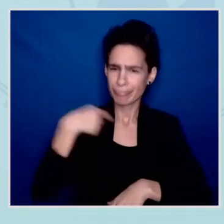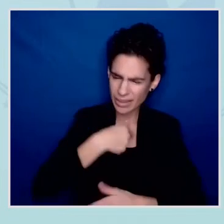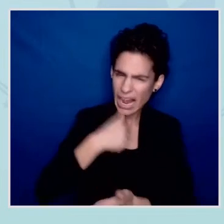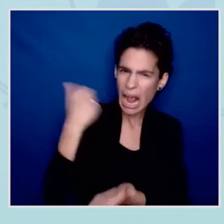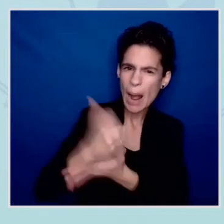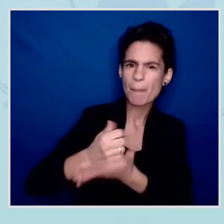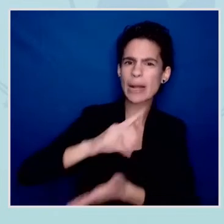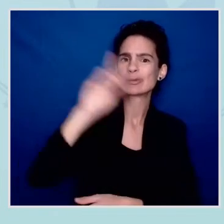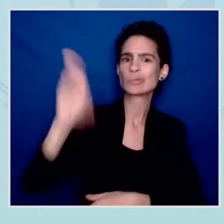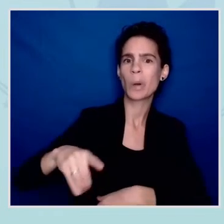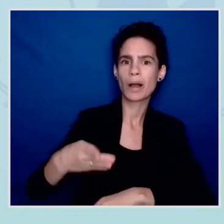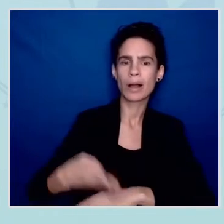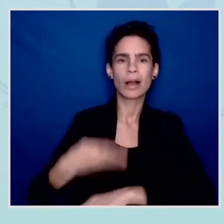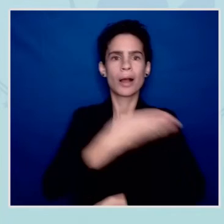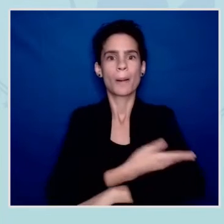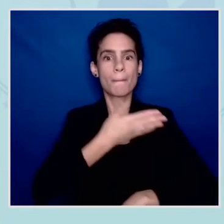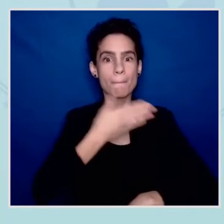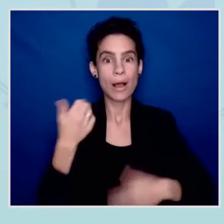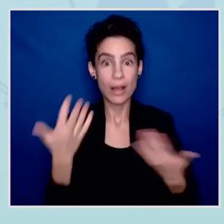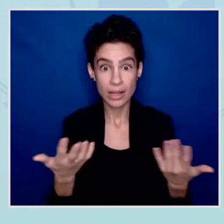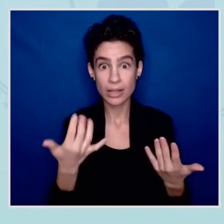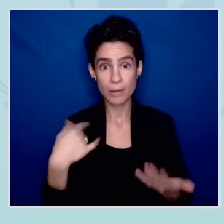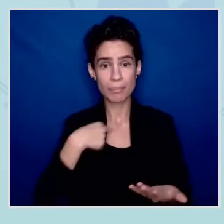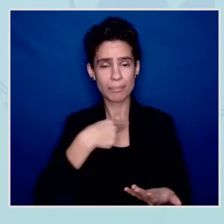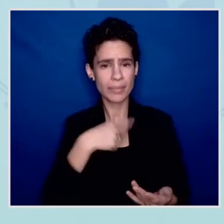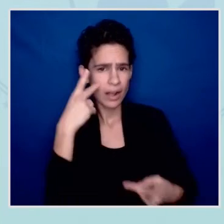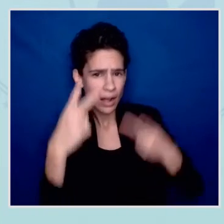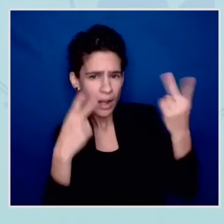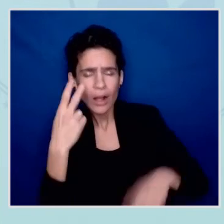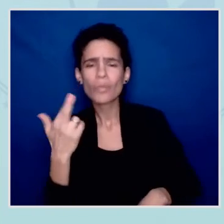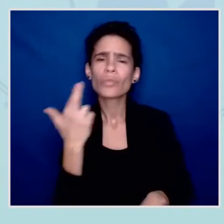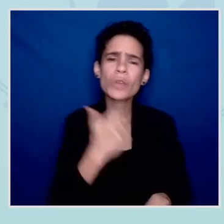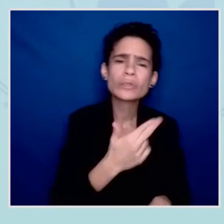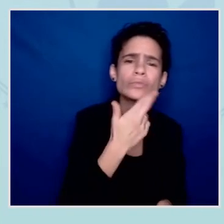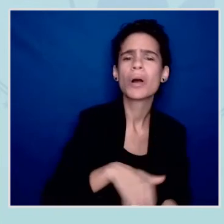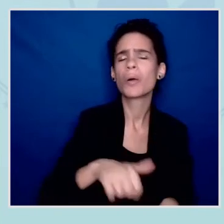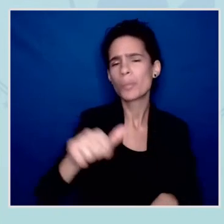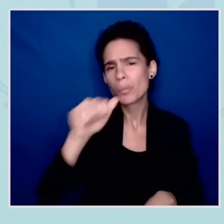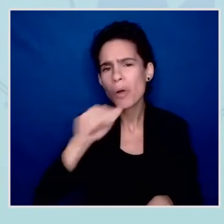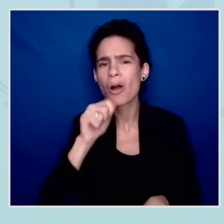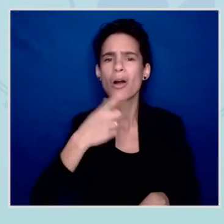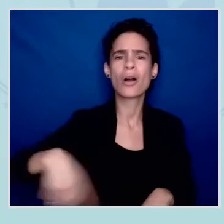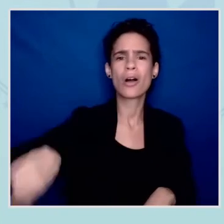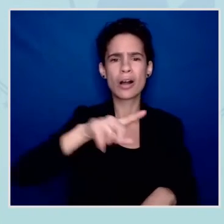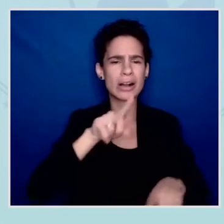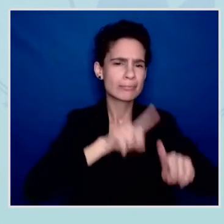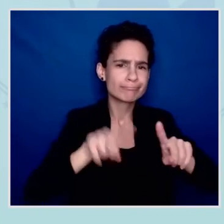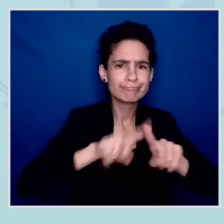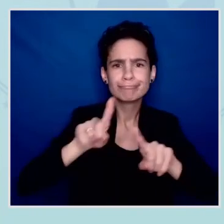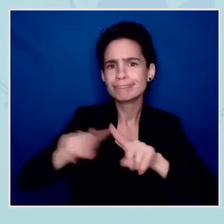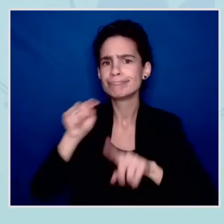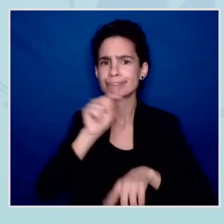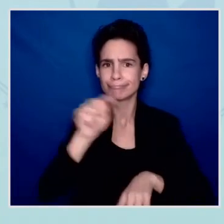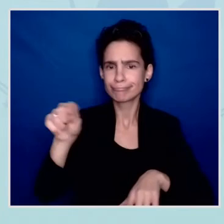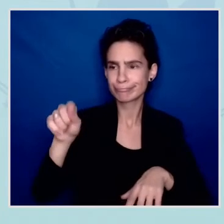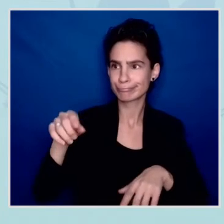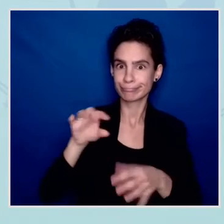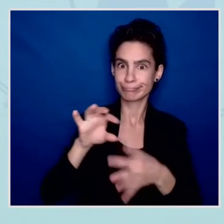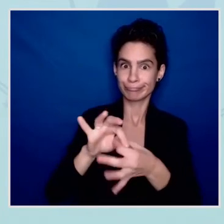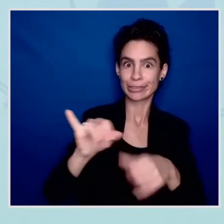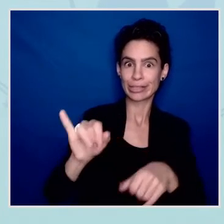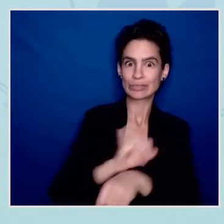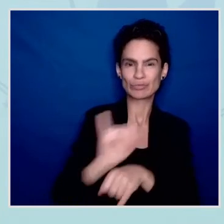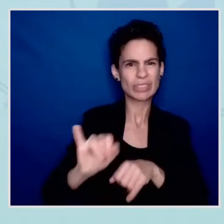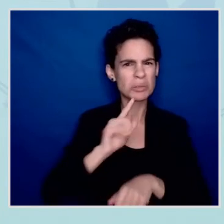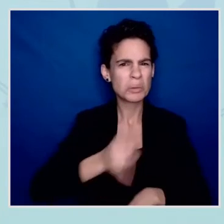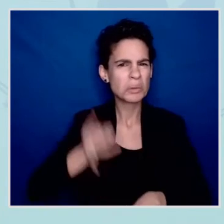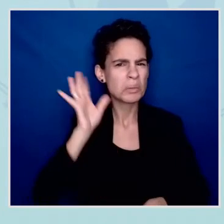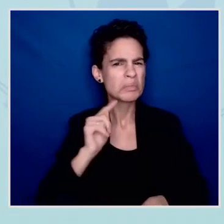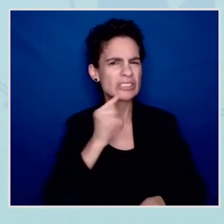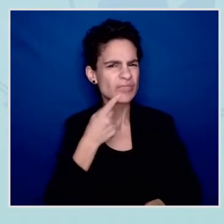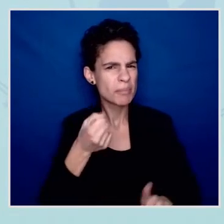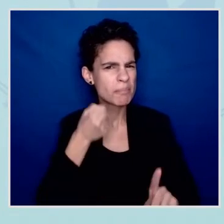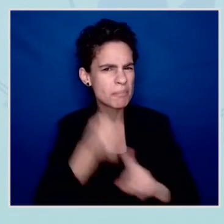FIRST PLACE.